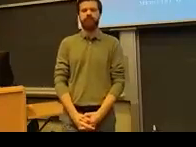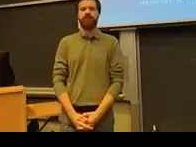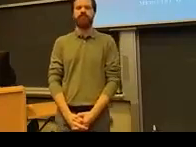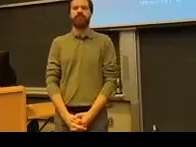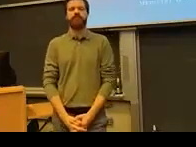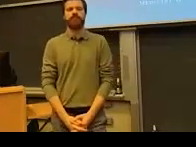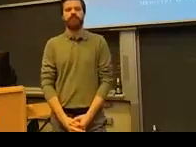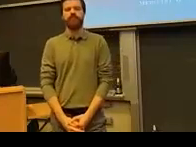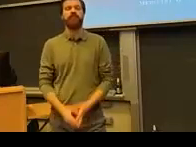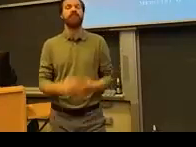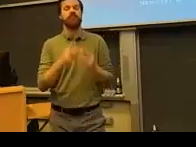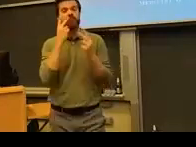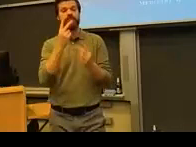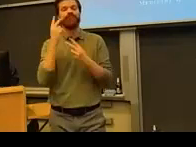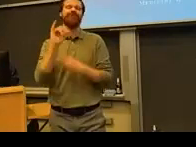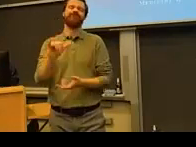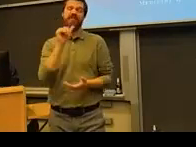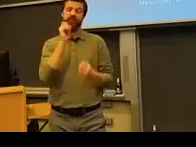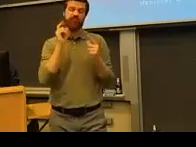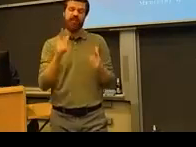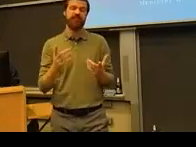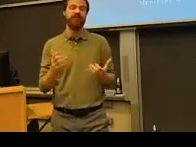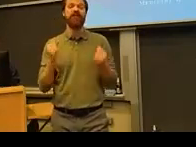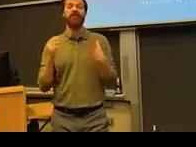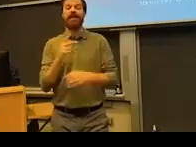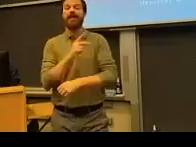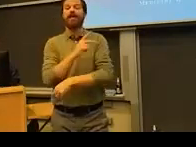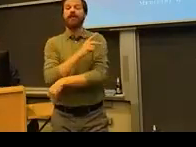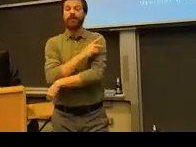not a surprise that most of our patients have waited until the condition becomes extremely